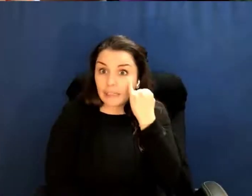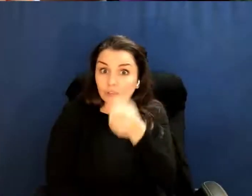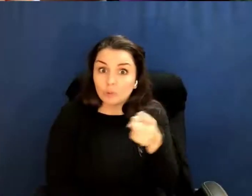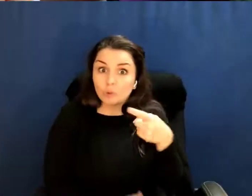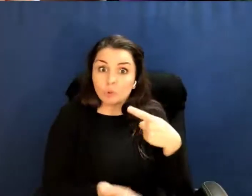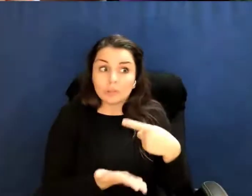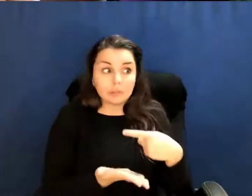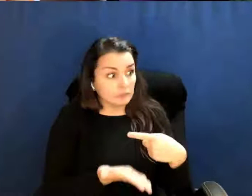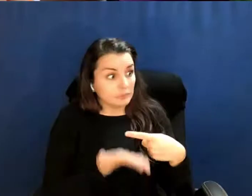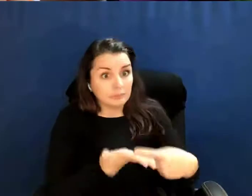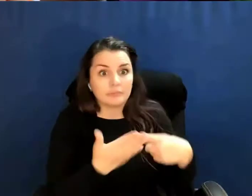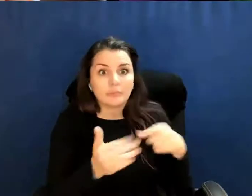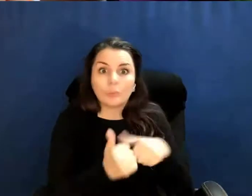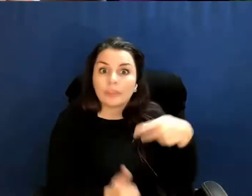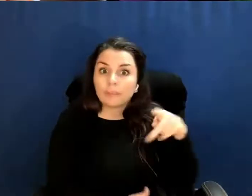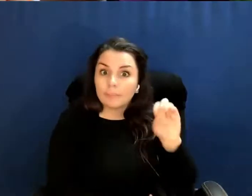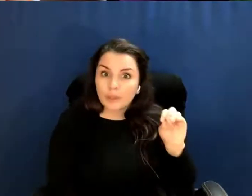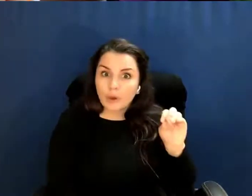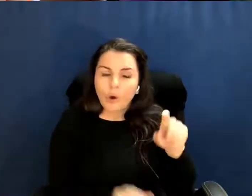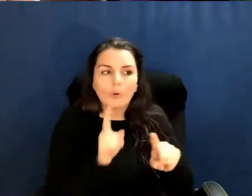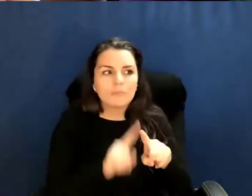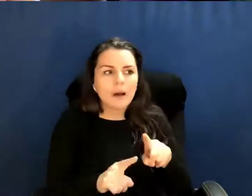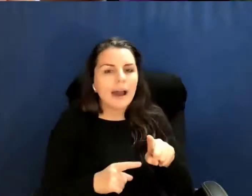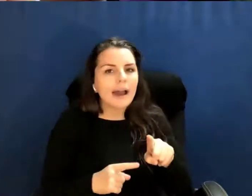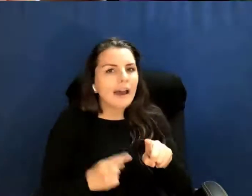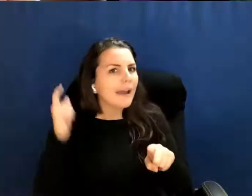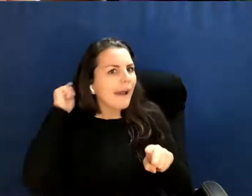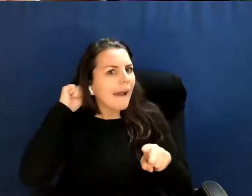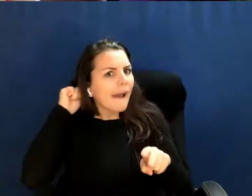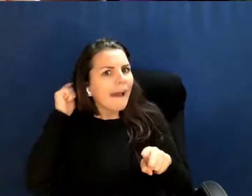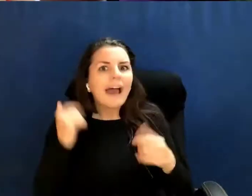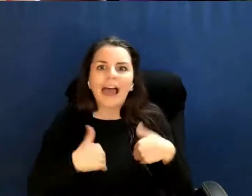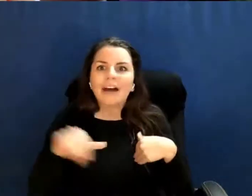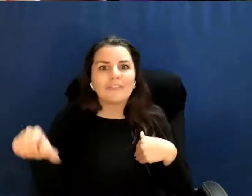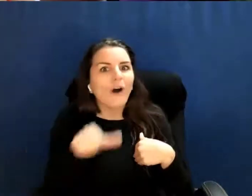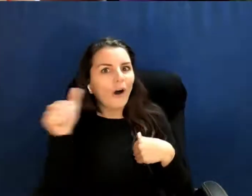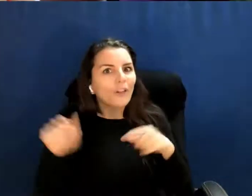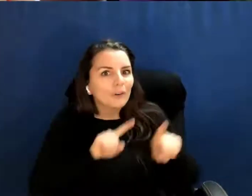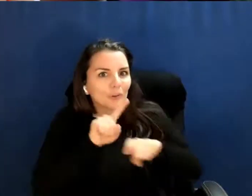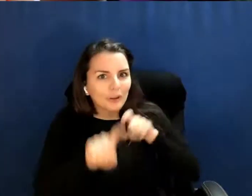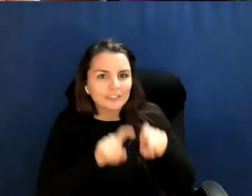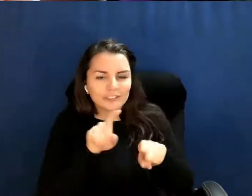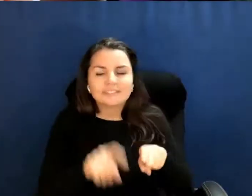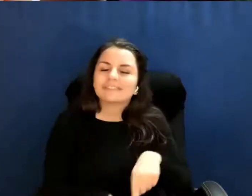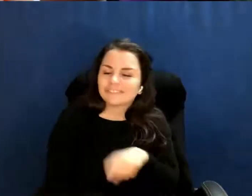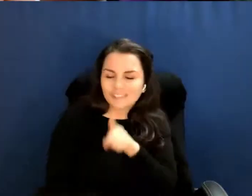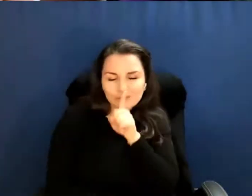and you have a burning question about margins, it's true I don't care,